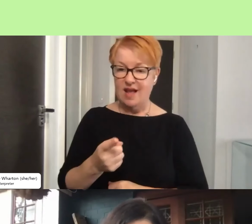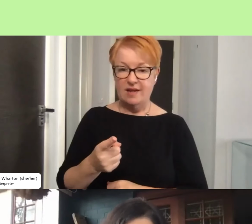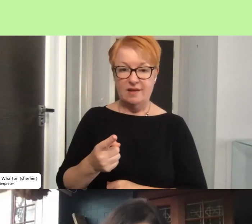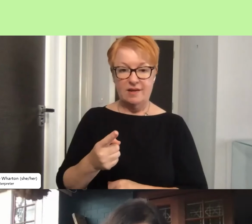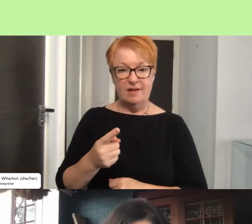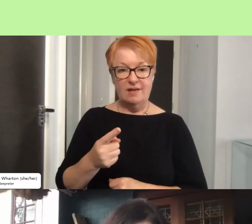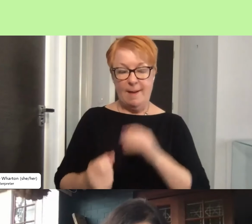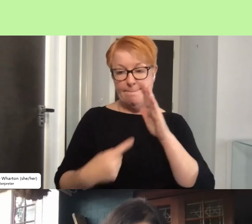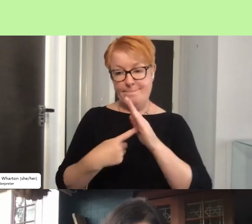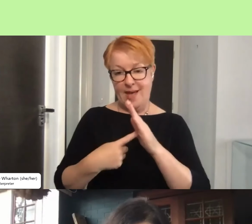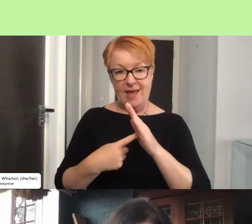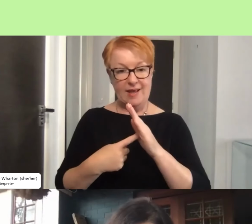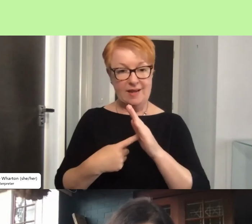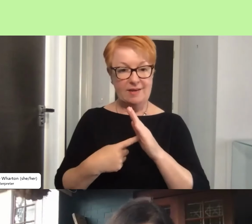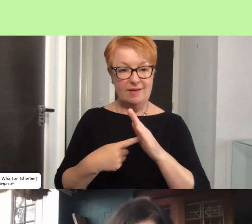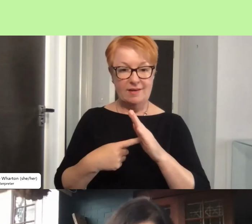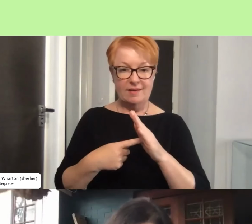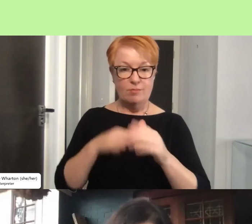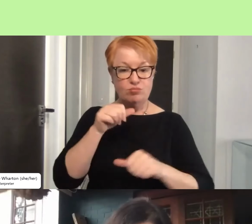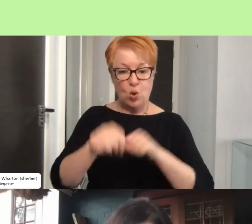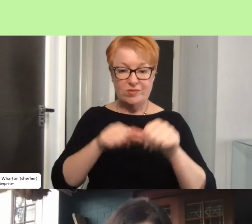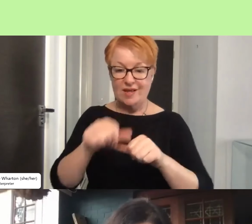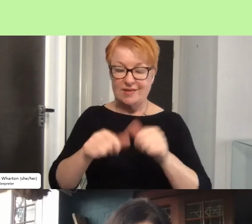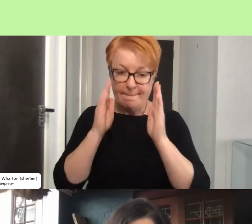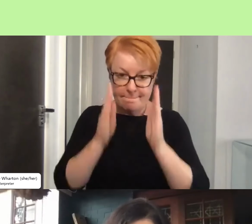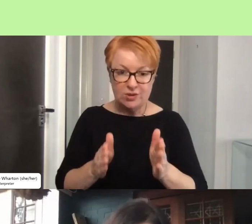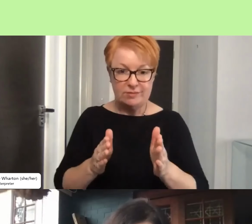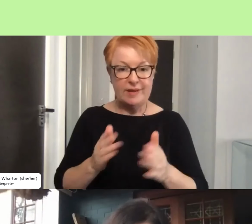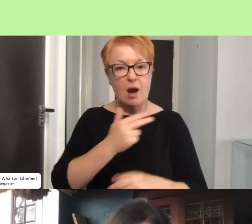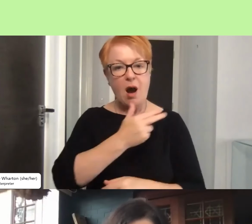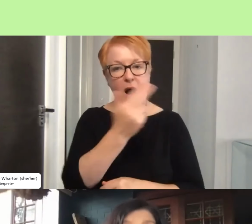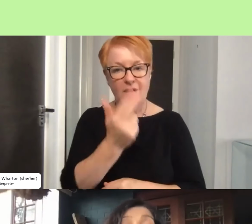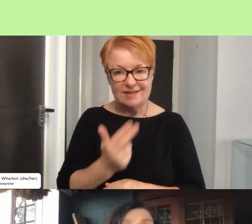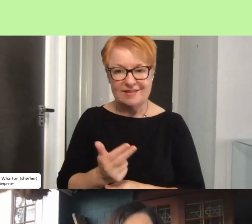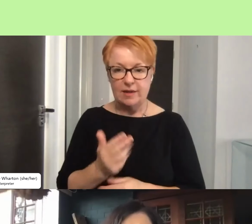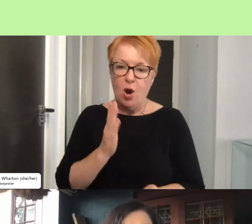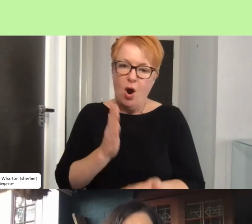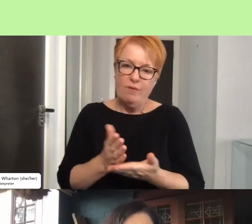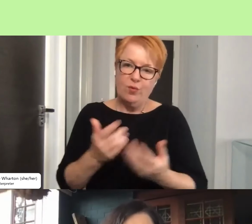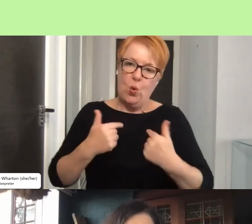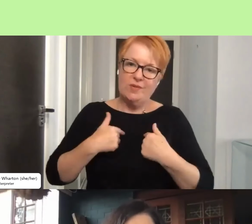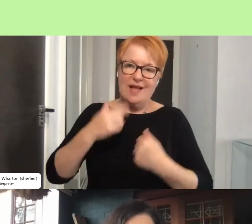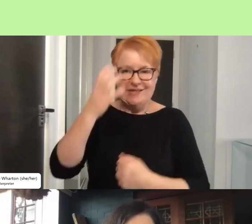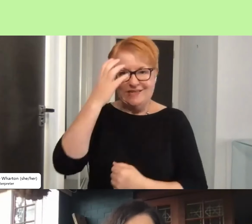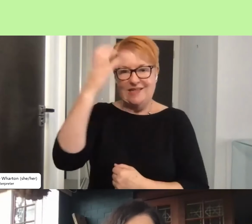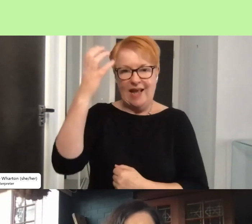We are a state government agency, state agency, we have to follow the rules, but that's always secondary.